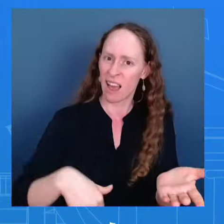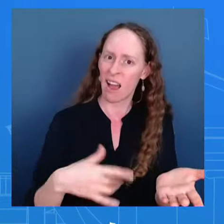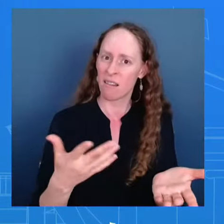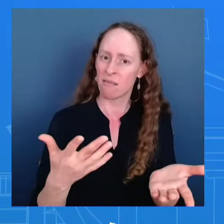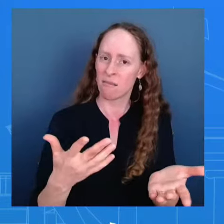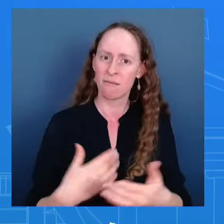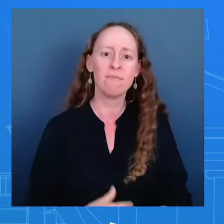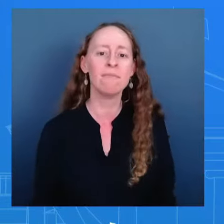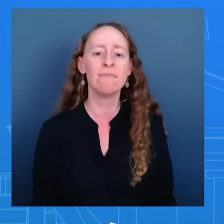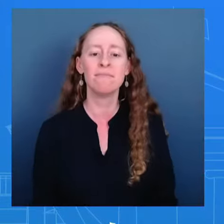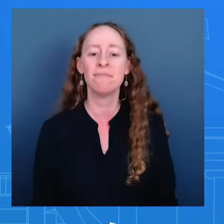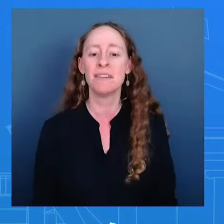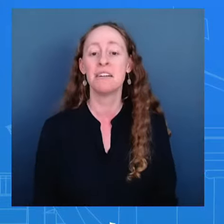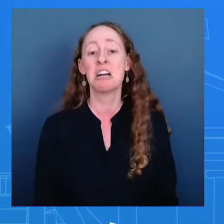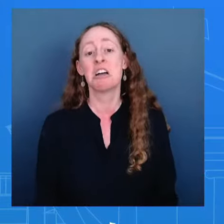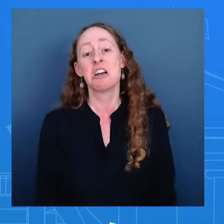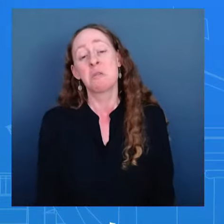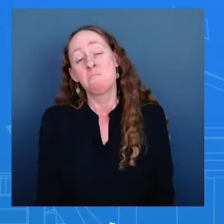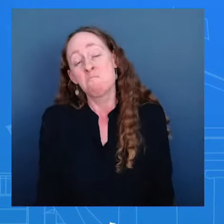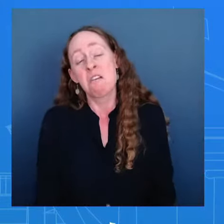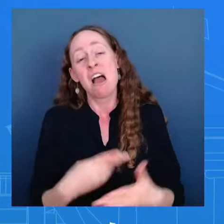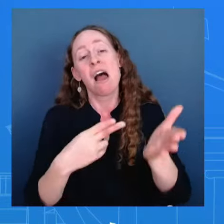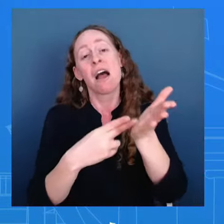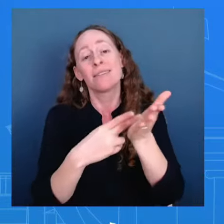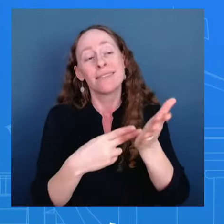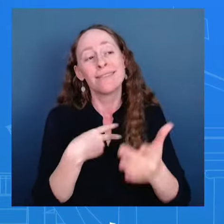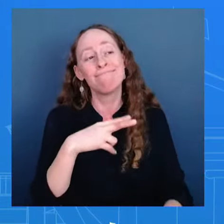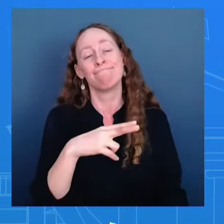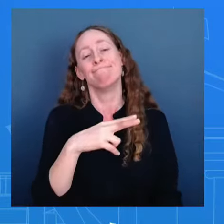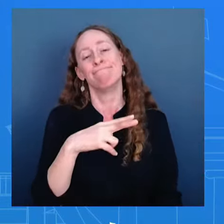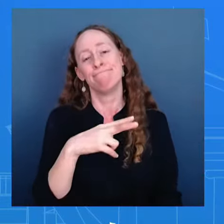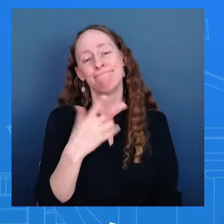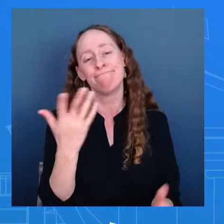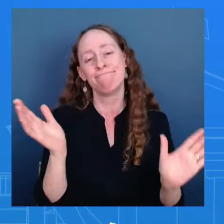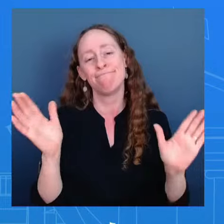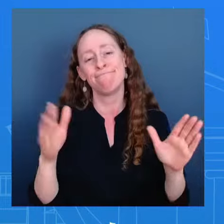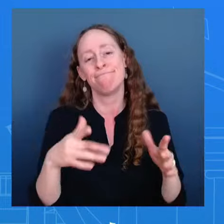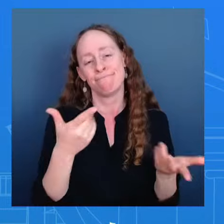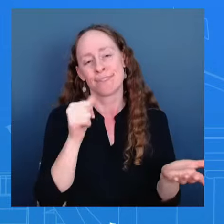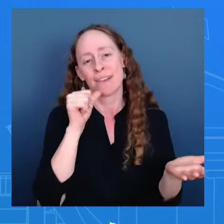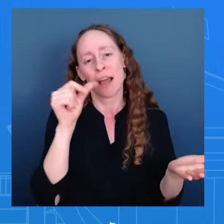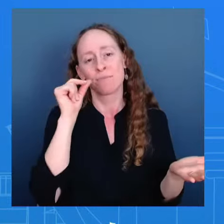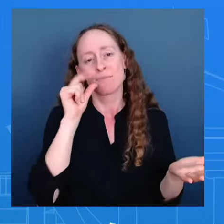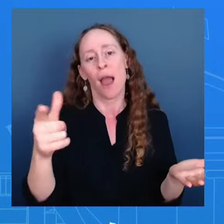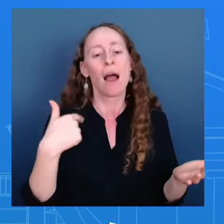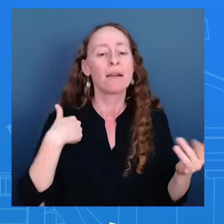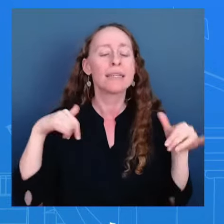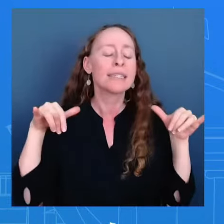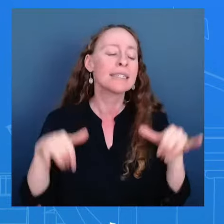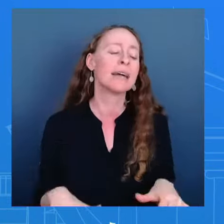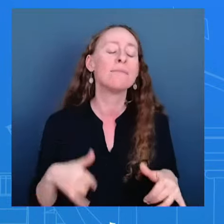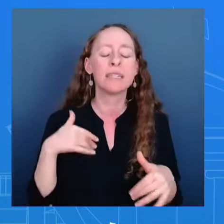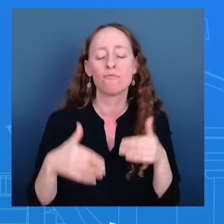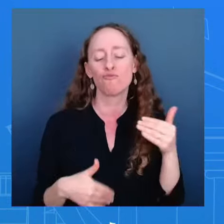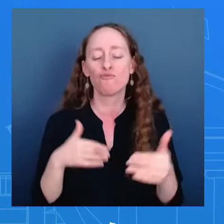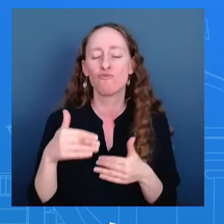Not going to change our approach. The Press: Thank you. Thank you so much. One question on Rafah,